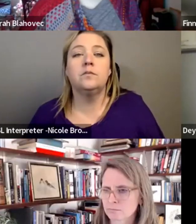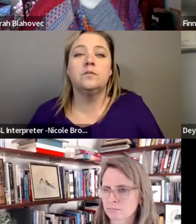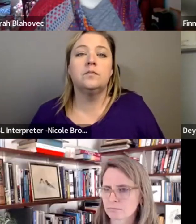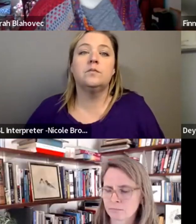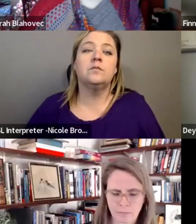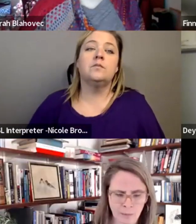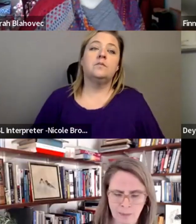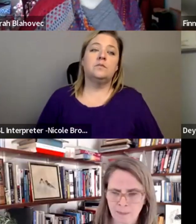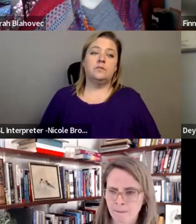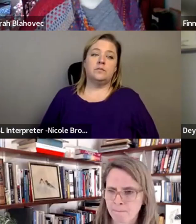Nicole LeBlanc: Awesome Answers